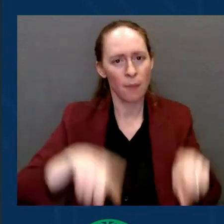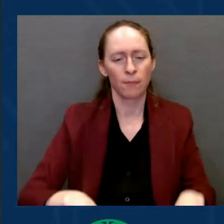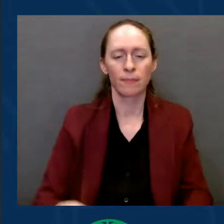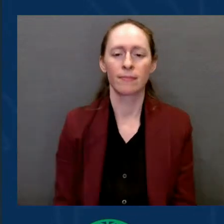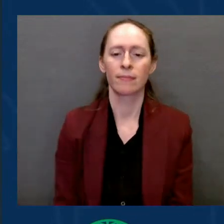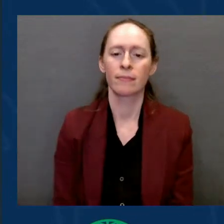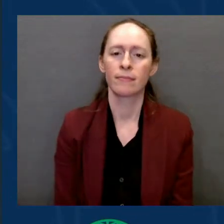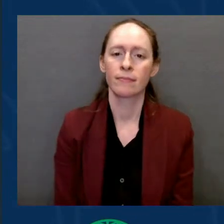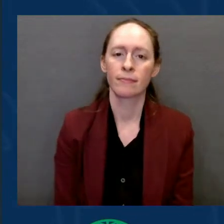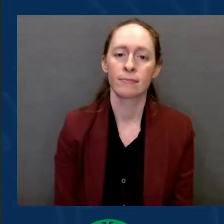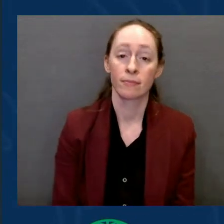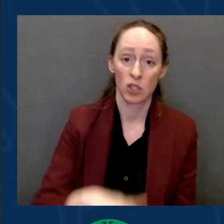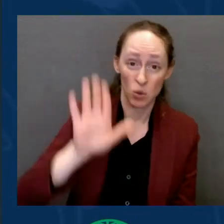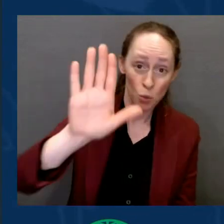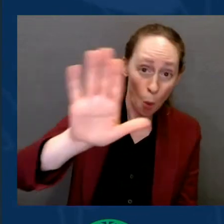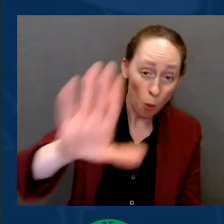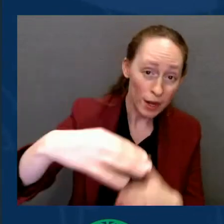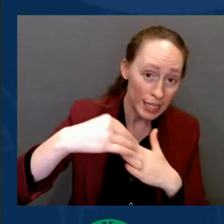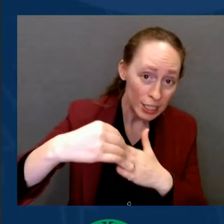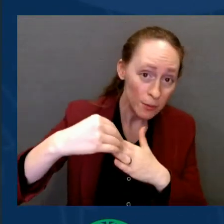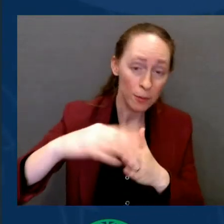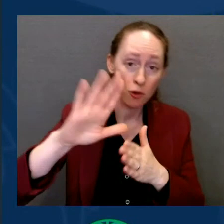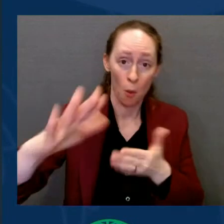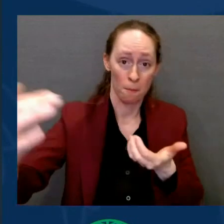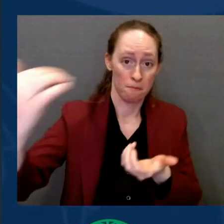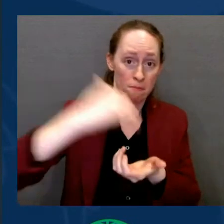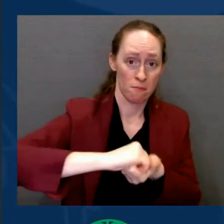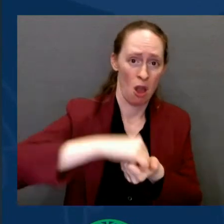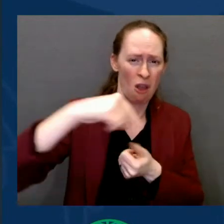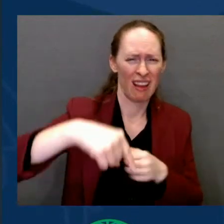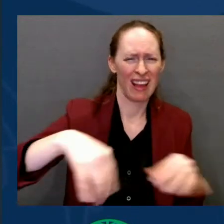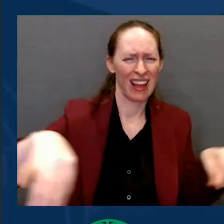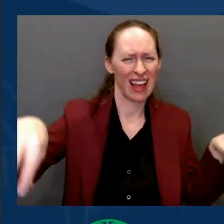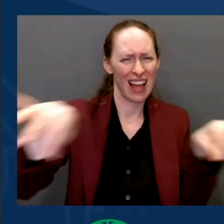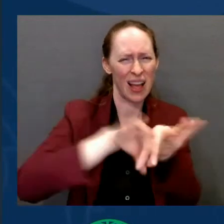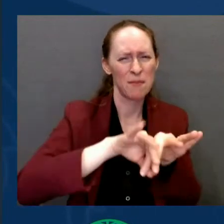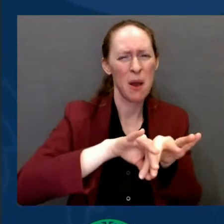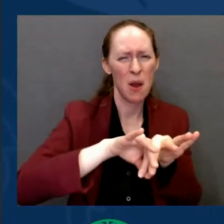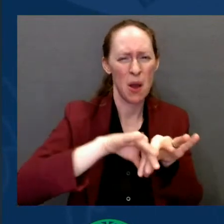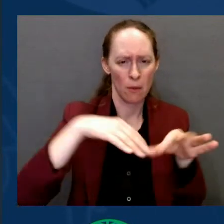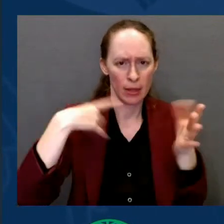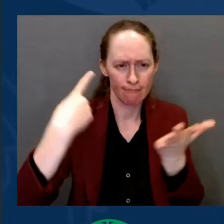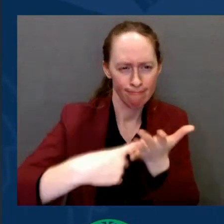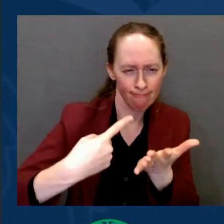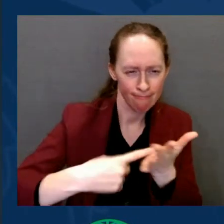So, this afternoon, I want to listen. I want to hear from you about what more we should be doing.